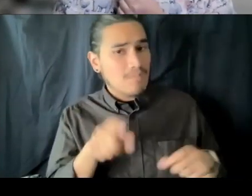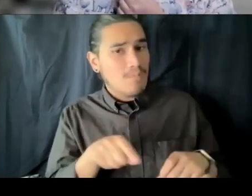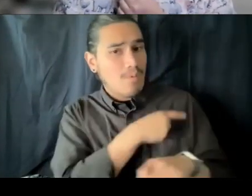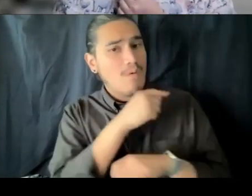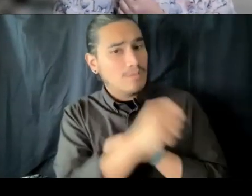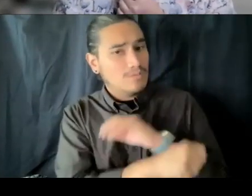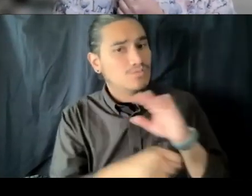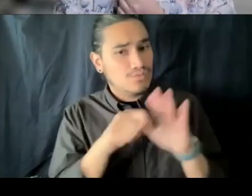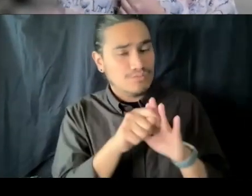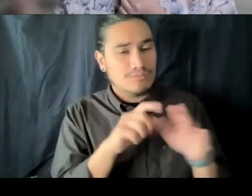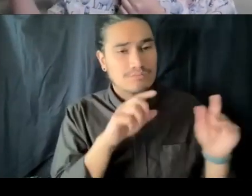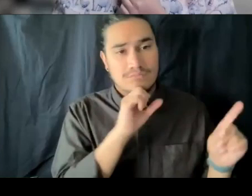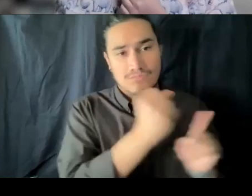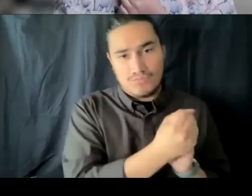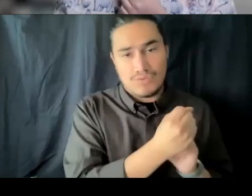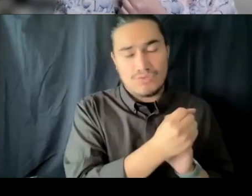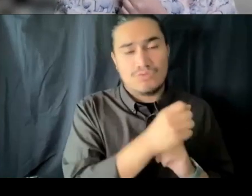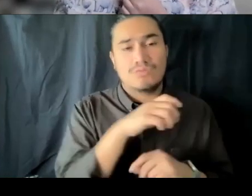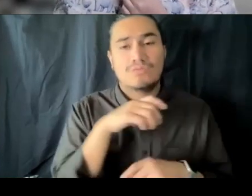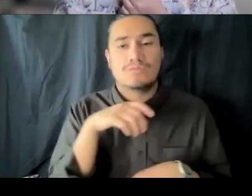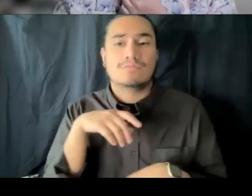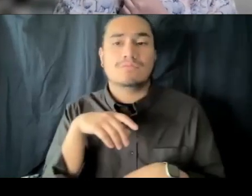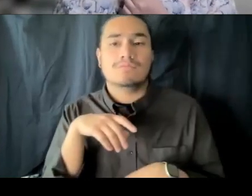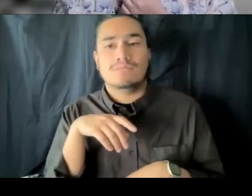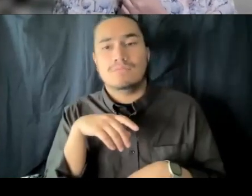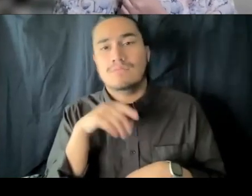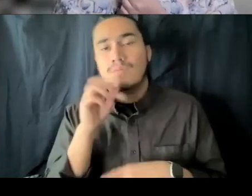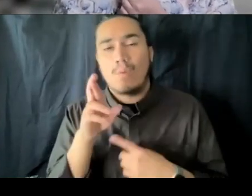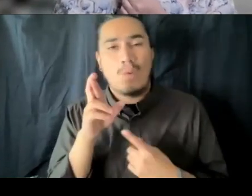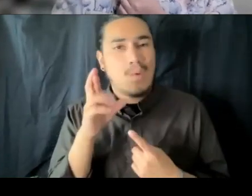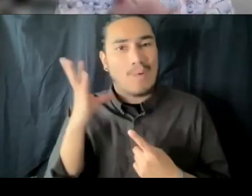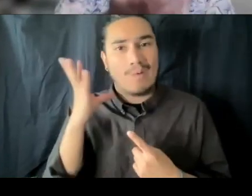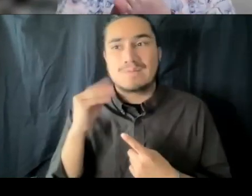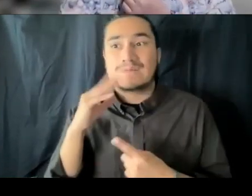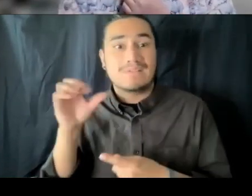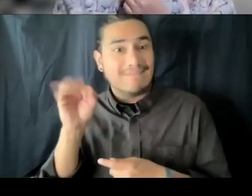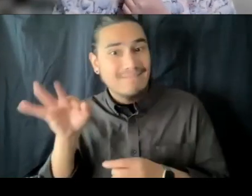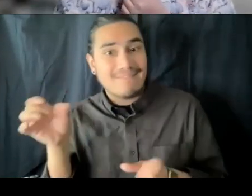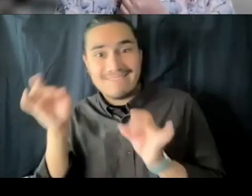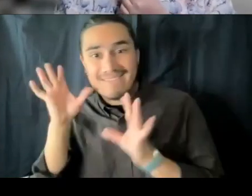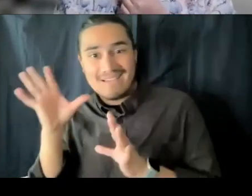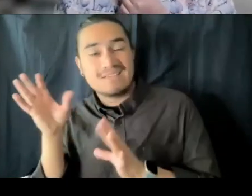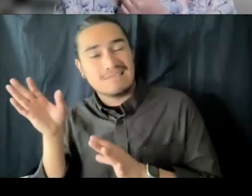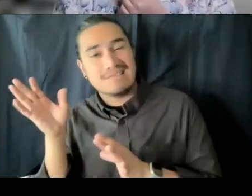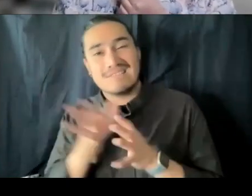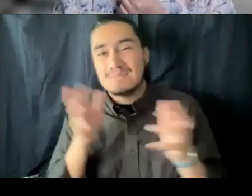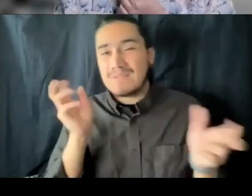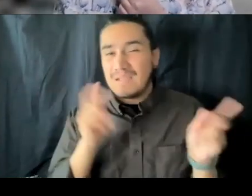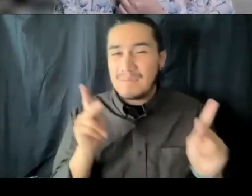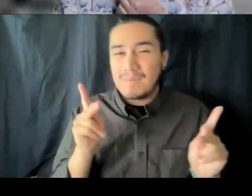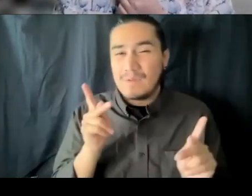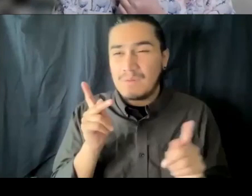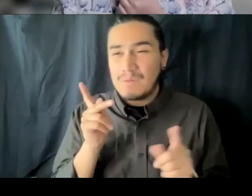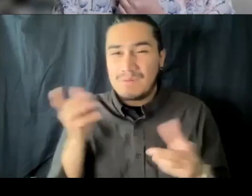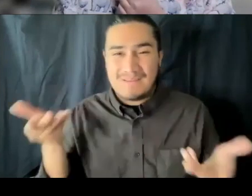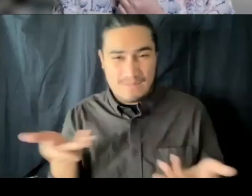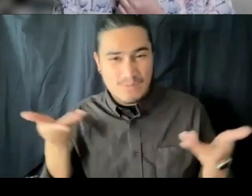that someone's dealing with. And it can also be, you know, experiences of violence. Since so many people are here as advocates